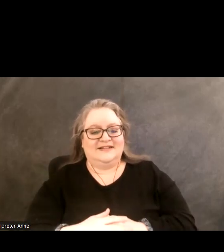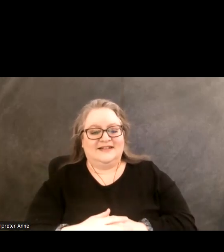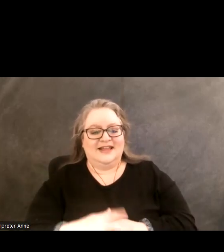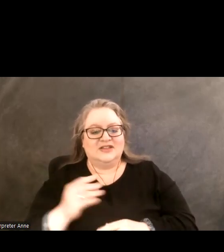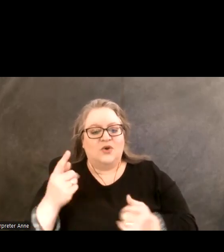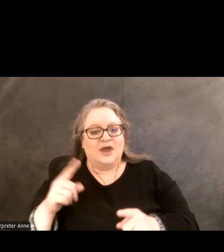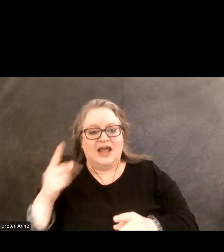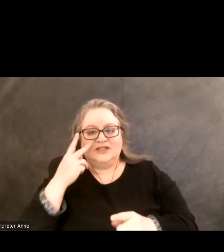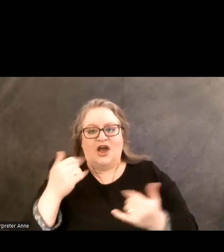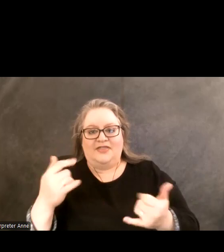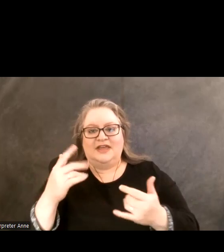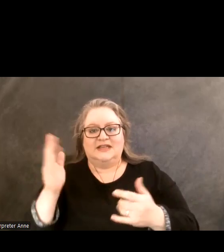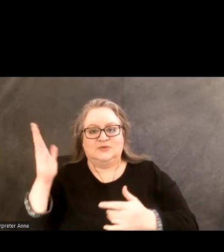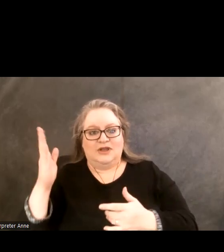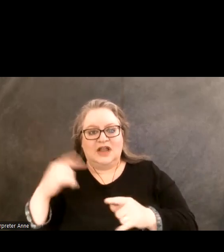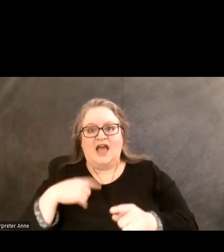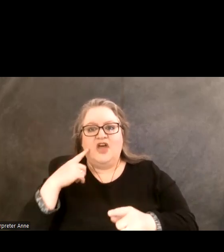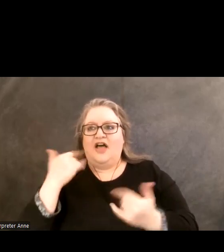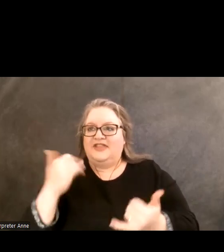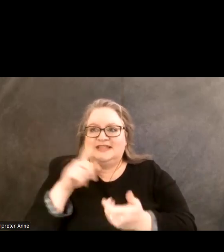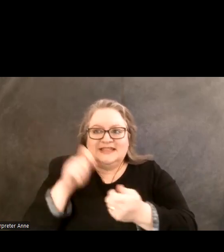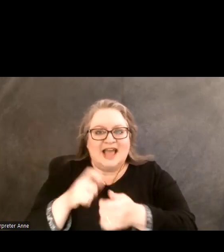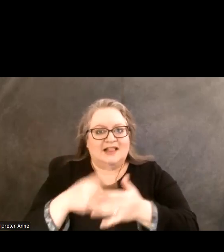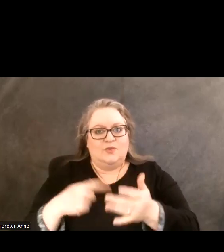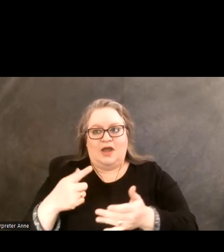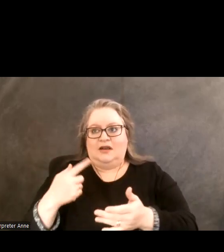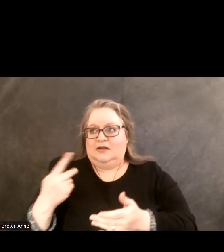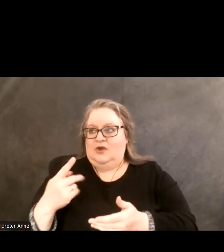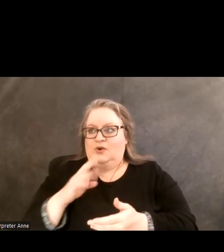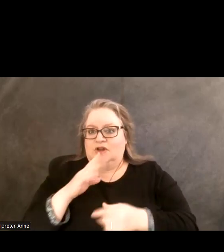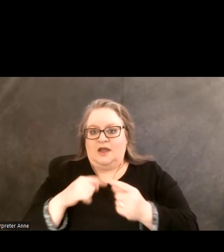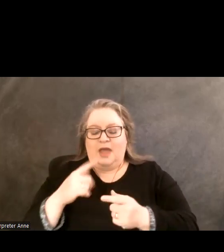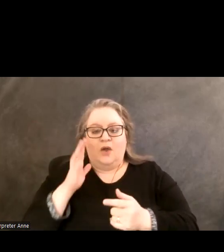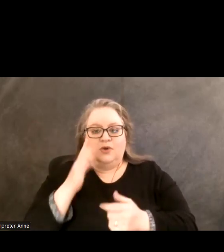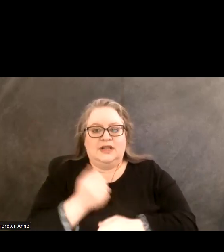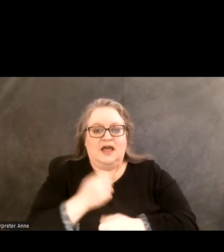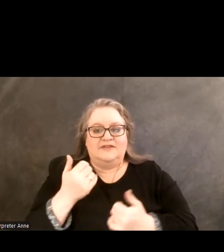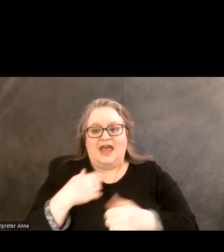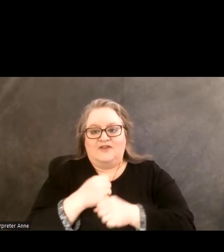I was like this is exactly what we're trying to talk about so for one I'd like to have coffee with you or virtual coffee with